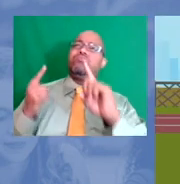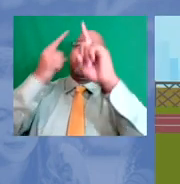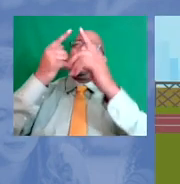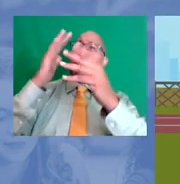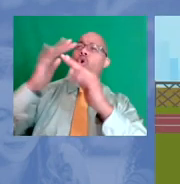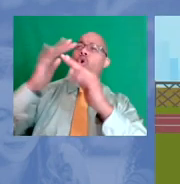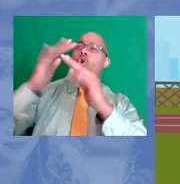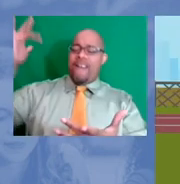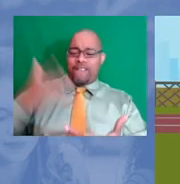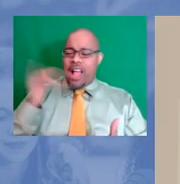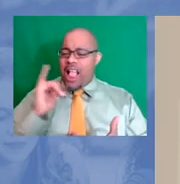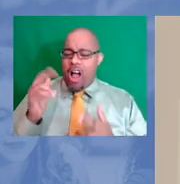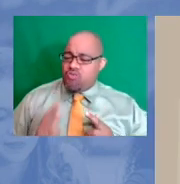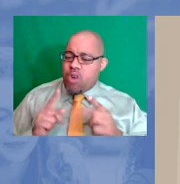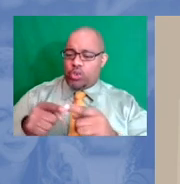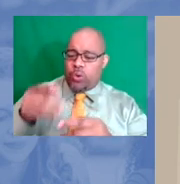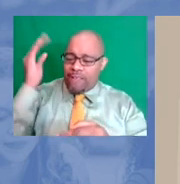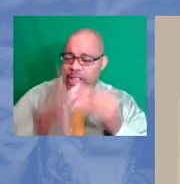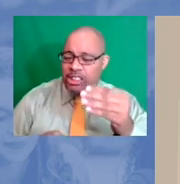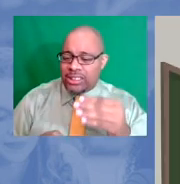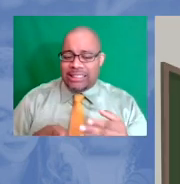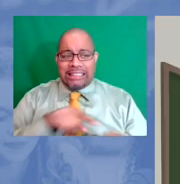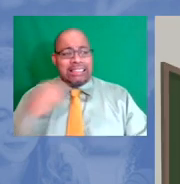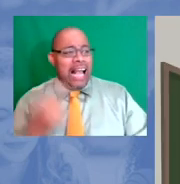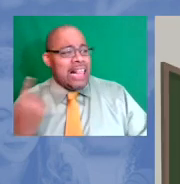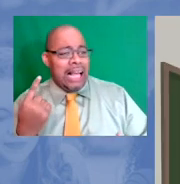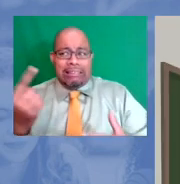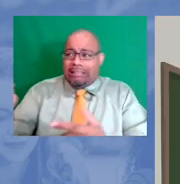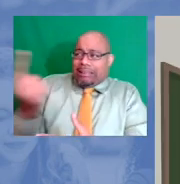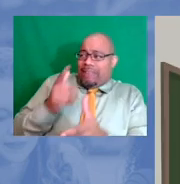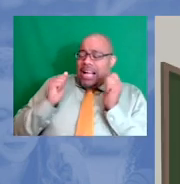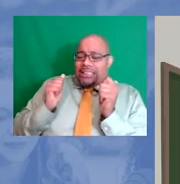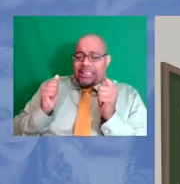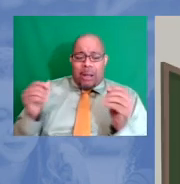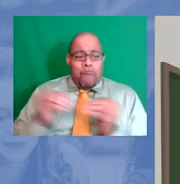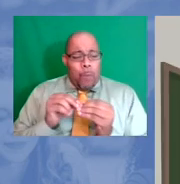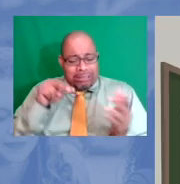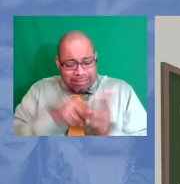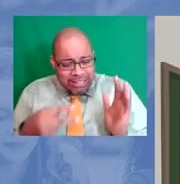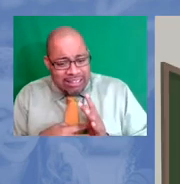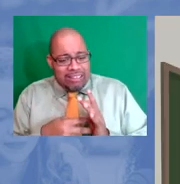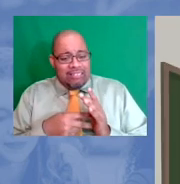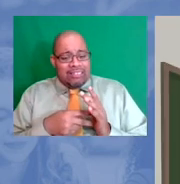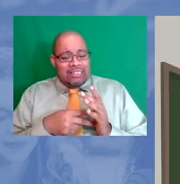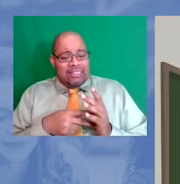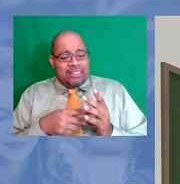GLORY. FEELS LIKE A RUSH TO THE FINISH LINE, DEADLINES COMING FAST. MORE INTENT IN INTENTION TO OUR NEEDS IN THE